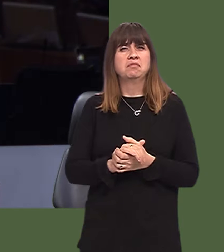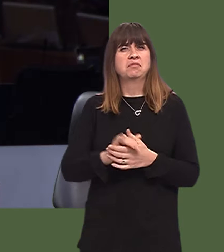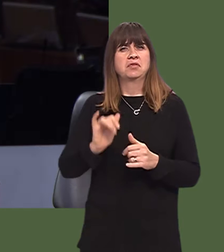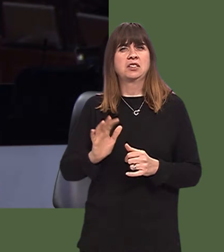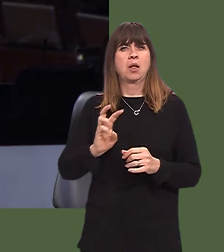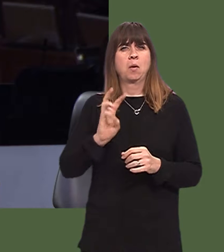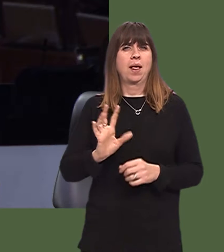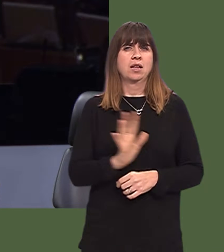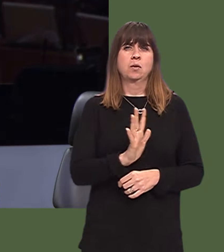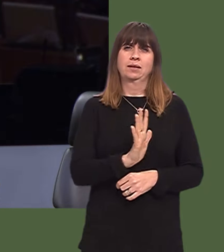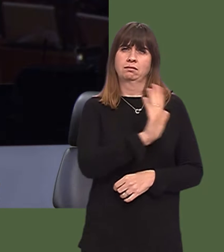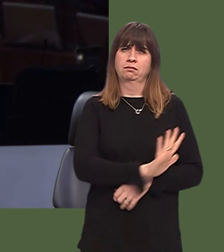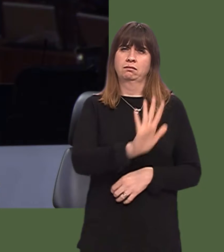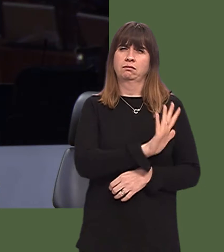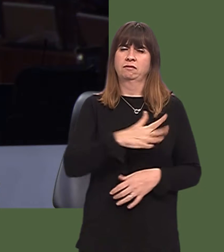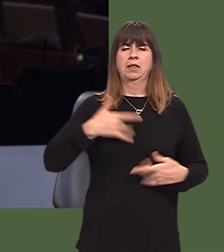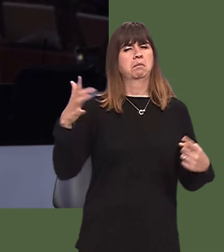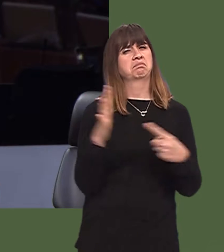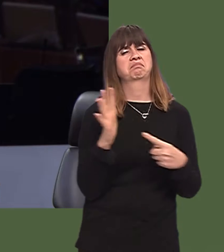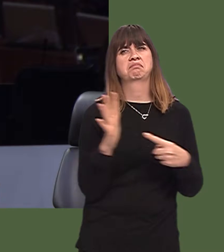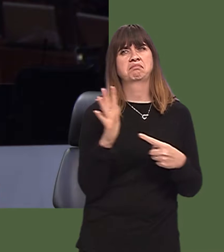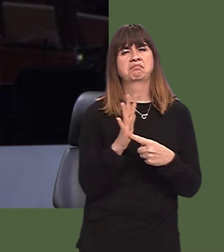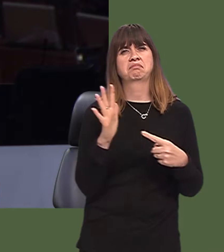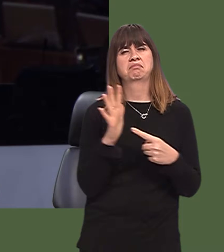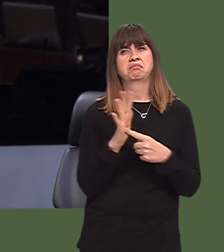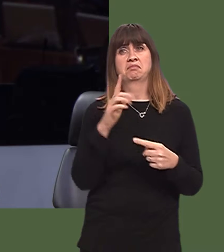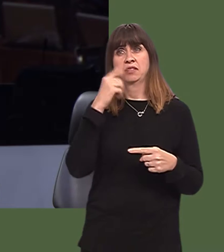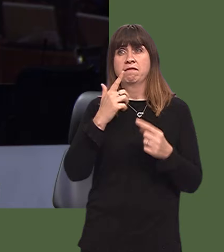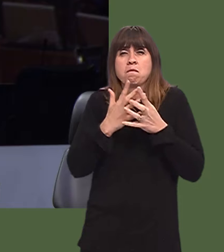important to this, and, in light of that, do you believe that enhancing the capacity